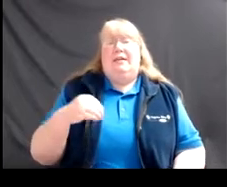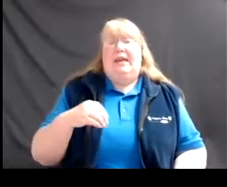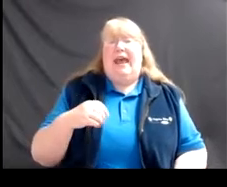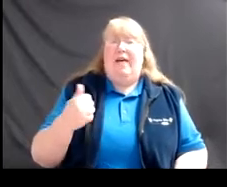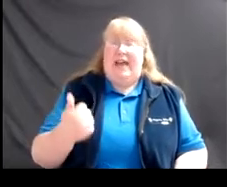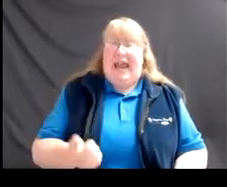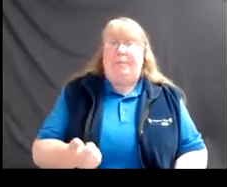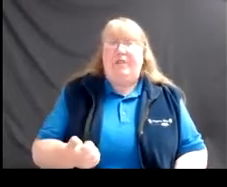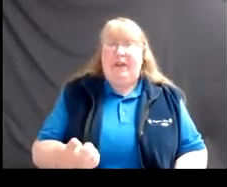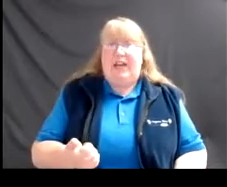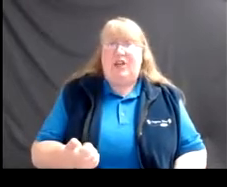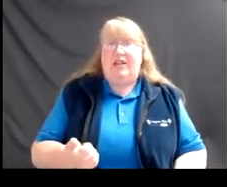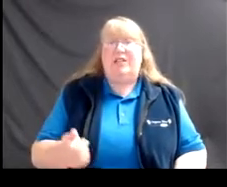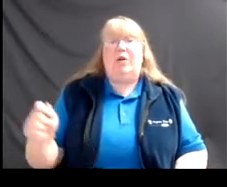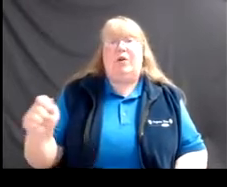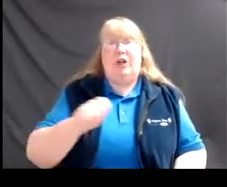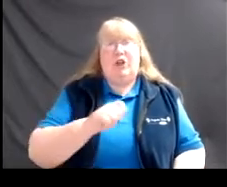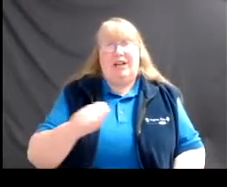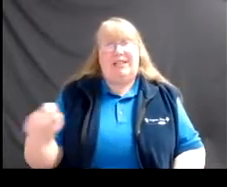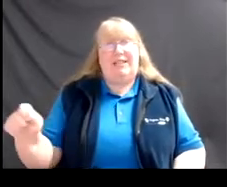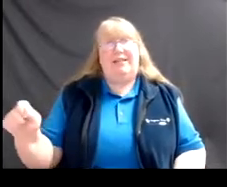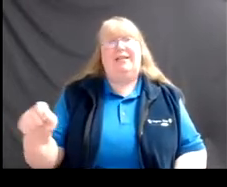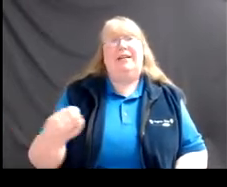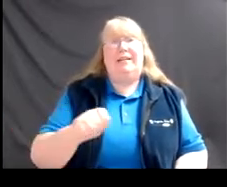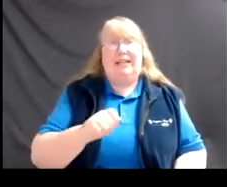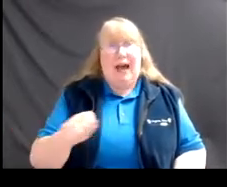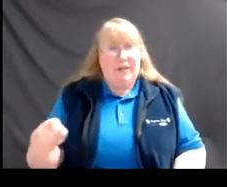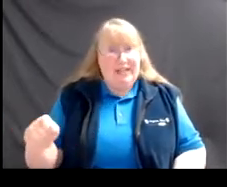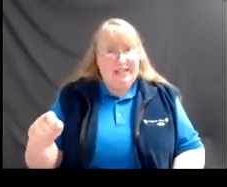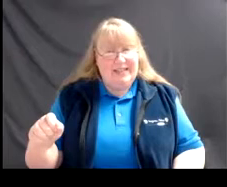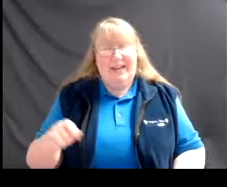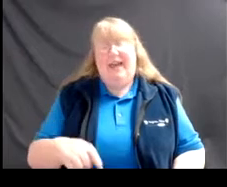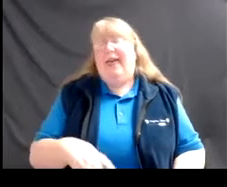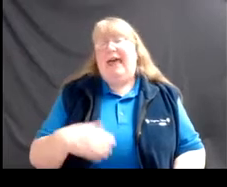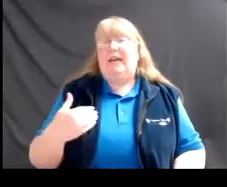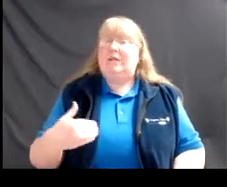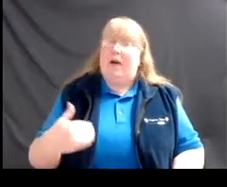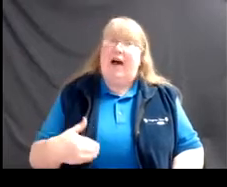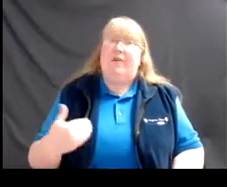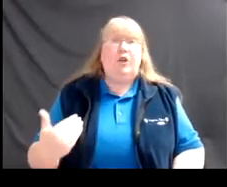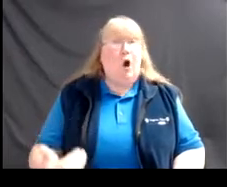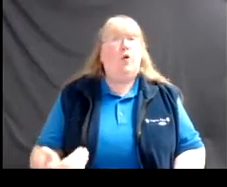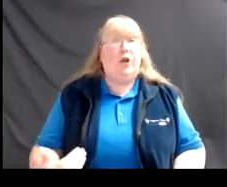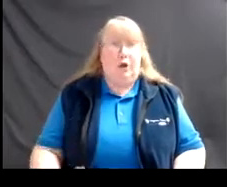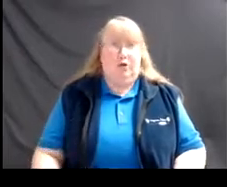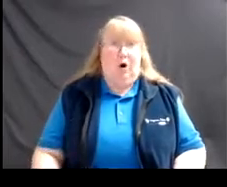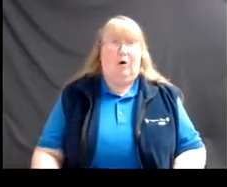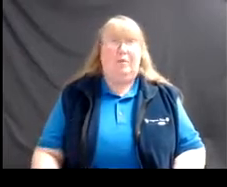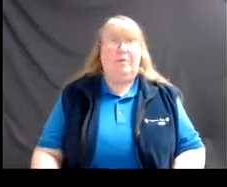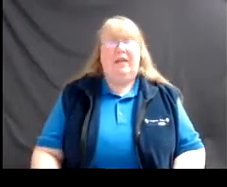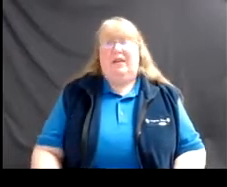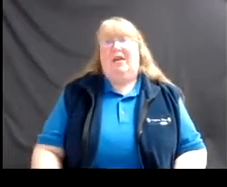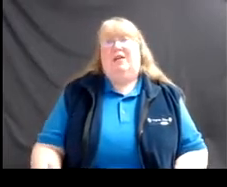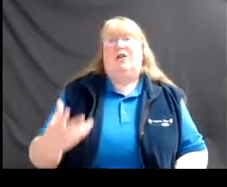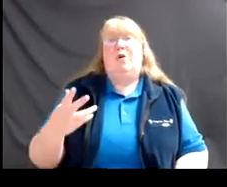They have amplification so you can adjust the loudness and they also have tone control. Tone